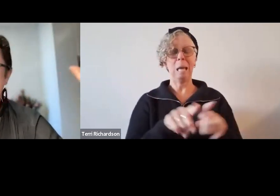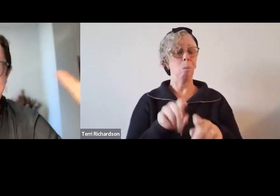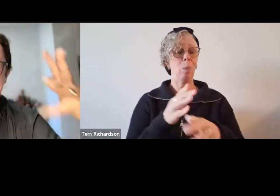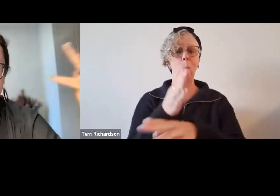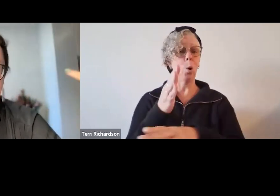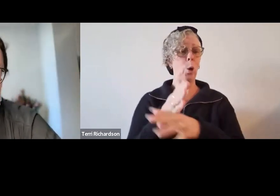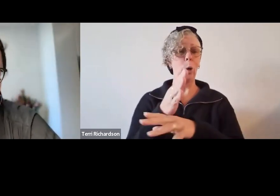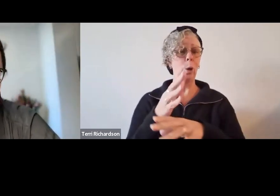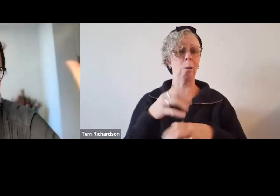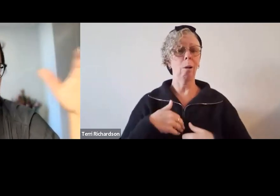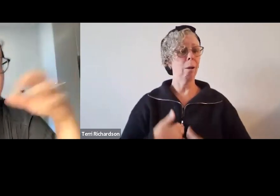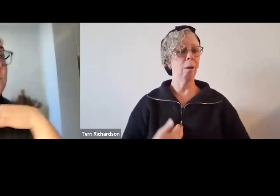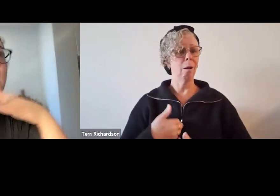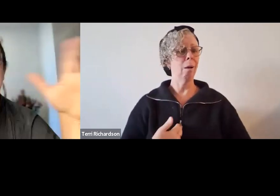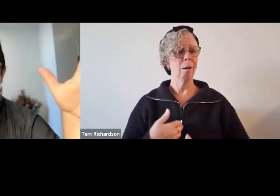exhaustion and this new perspective, as well as our challenging